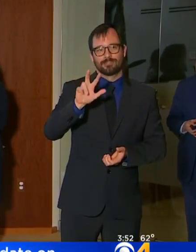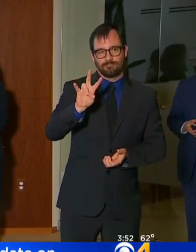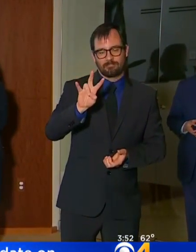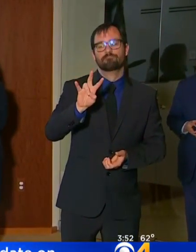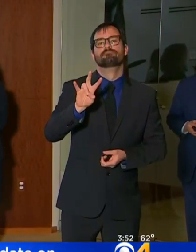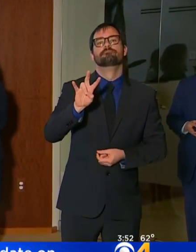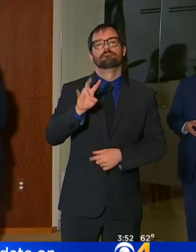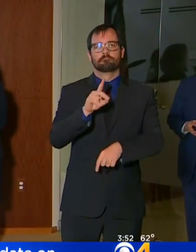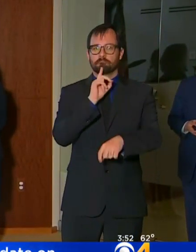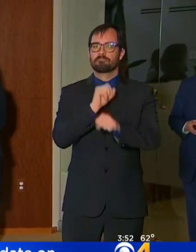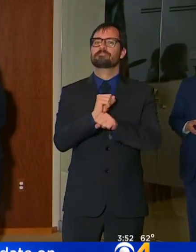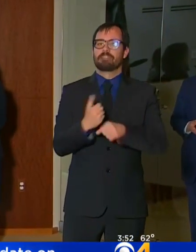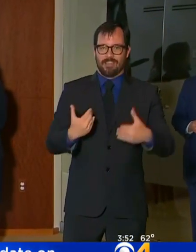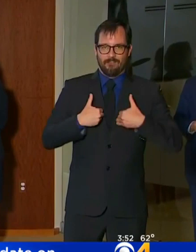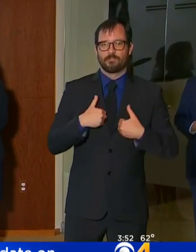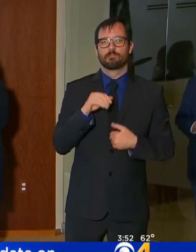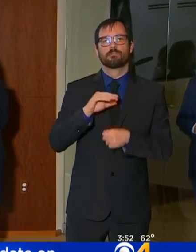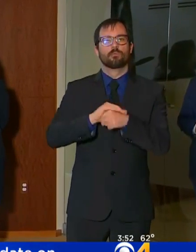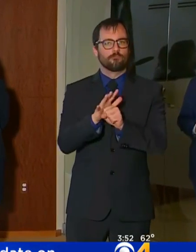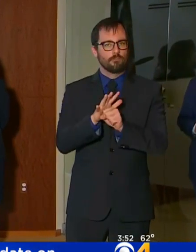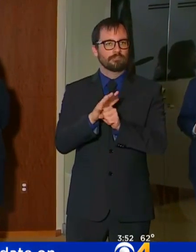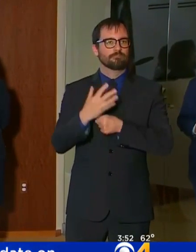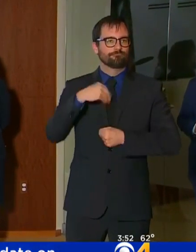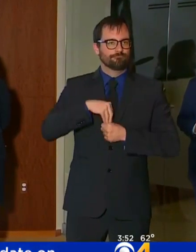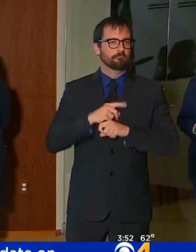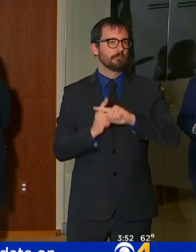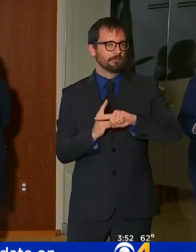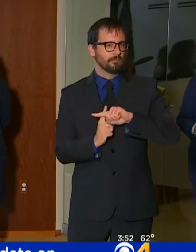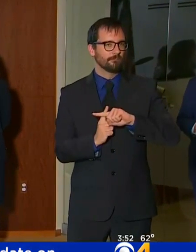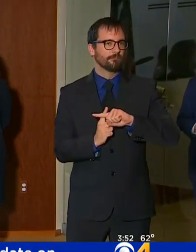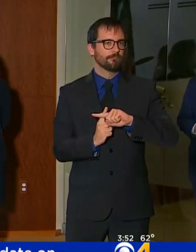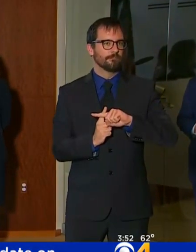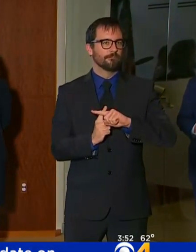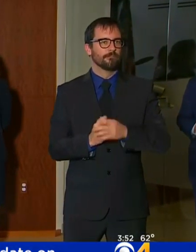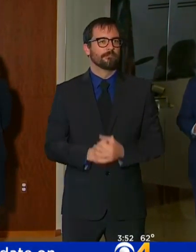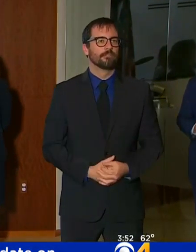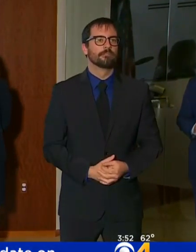MASSACHUSETTS GENERAL. WITH TODAY'S TESTING RESULTS, WE HAVE TESTED 76,500 PEOPLE IN MASSACHUSETTS AND 13,837 OF TESTED POSITIVE.